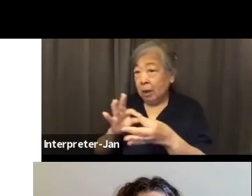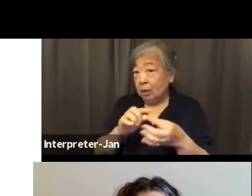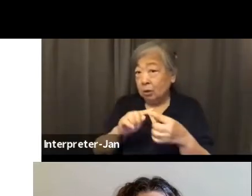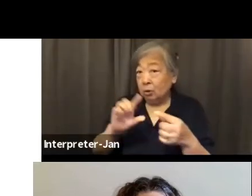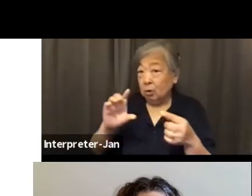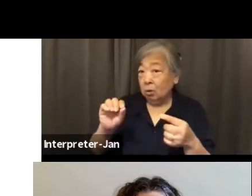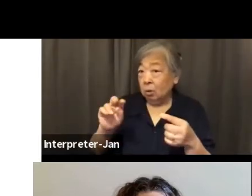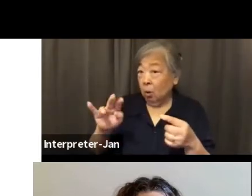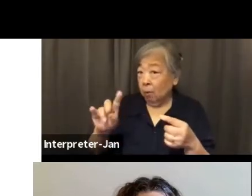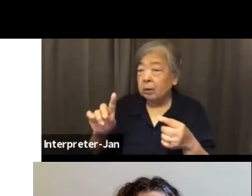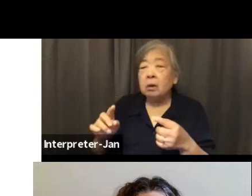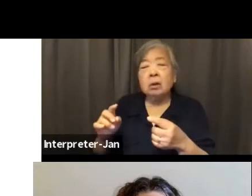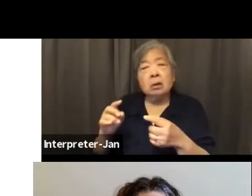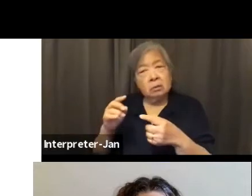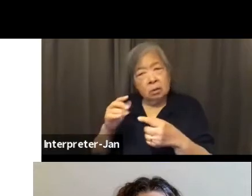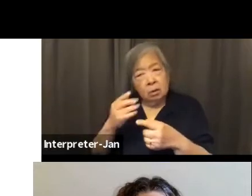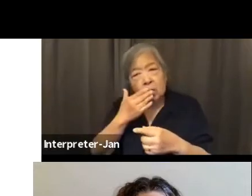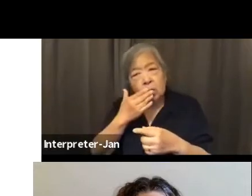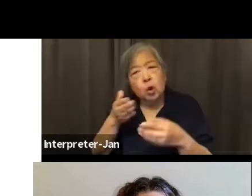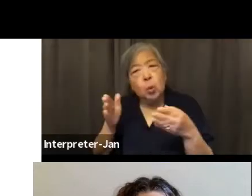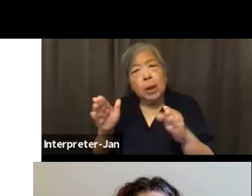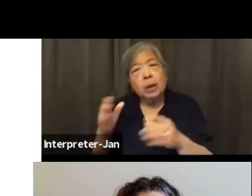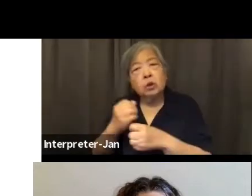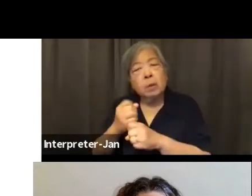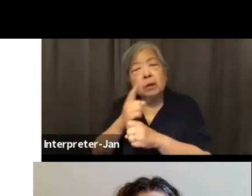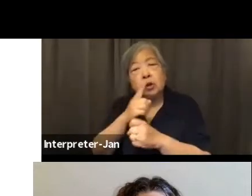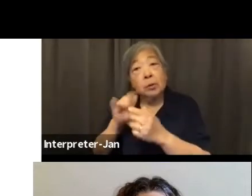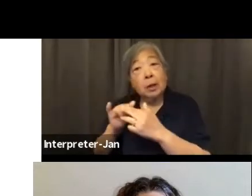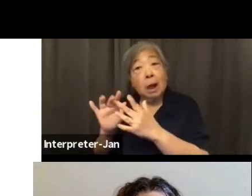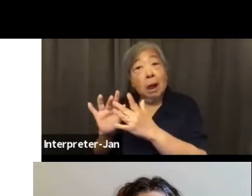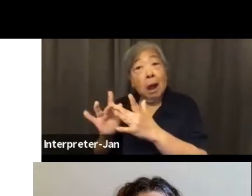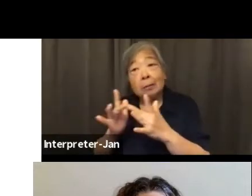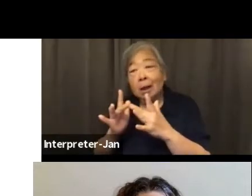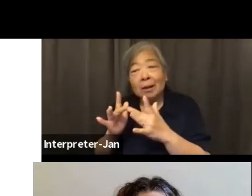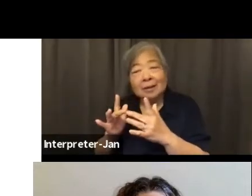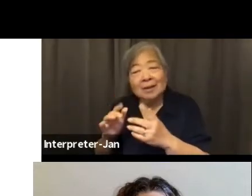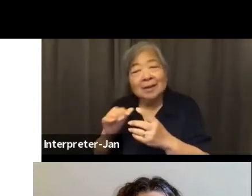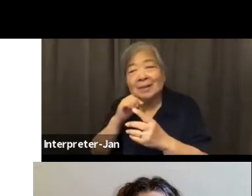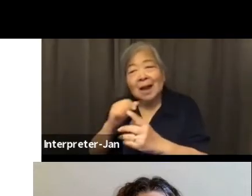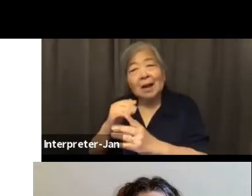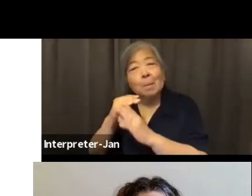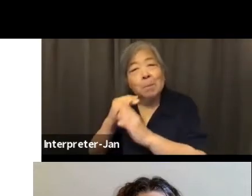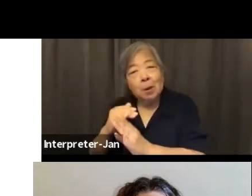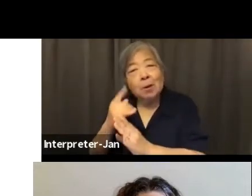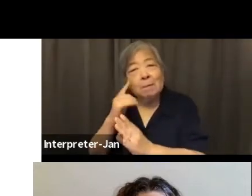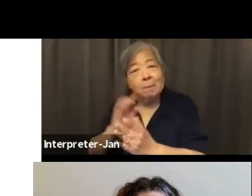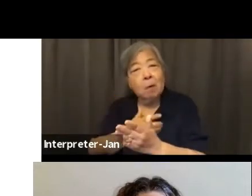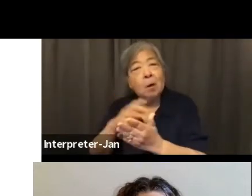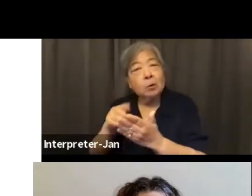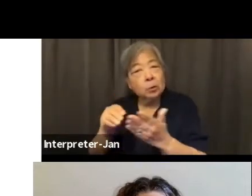also ensure that the online component isn't a barrier for some of our students to participate.